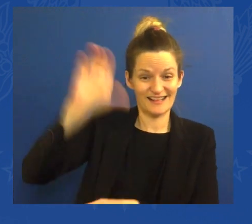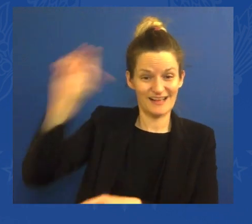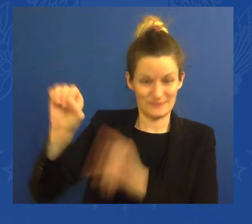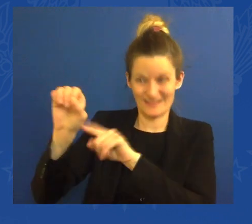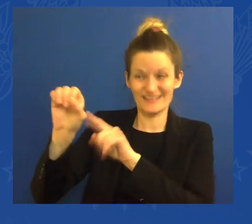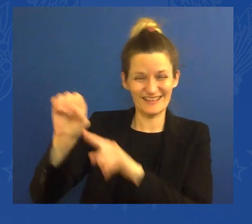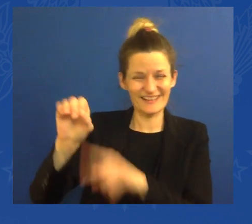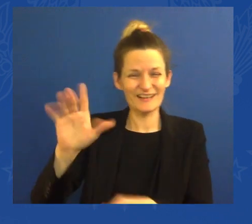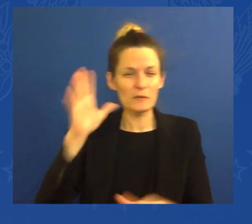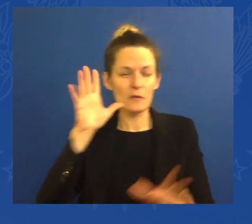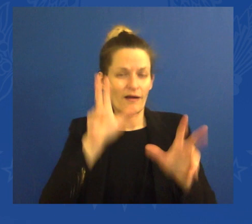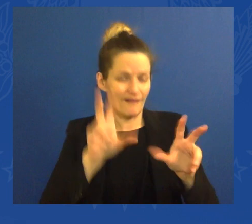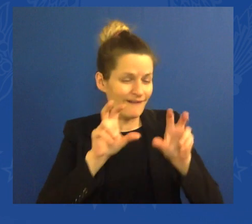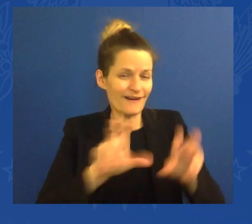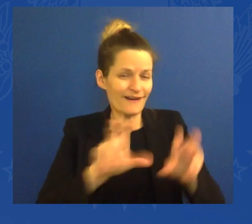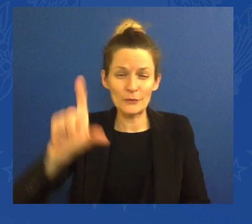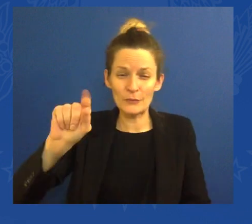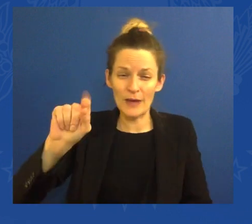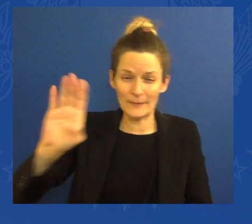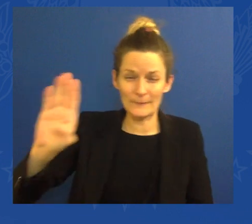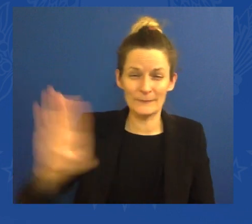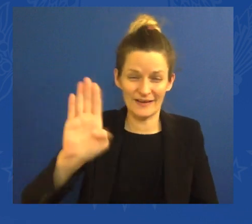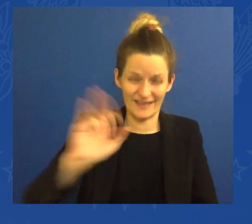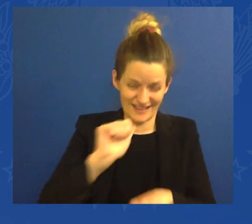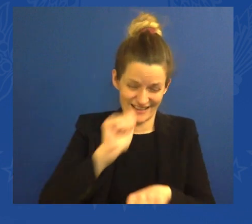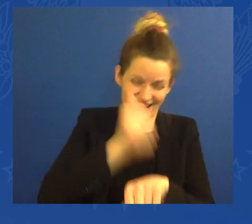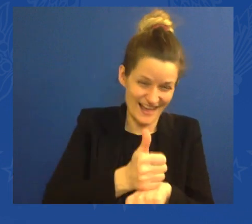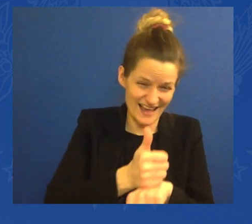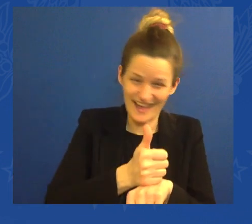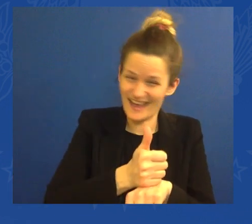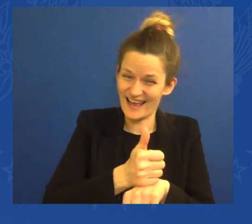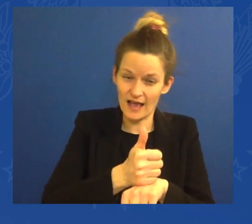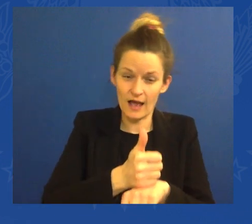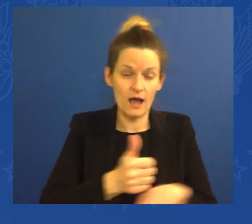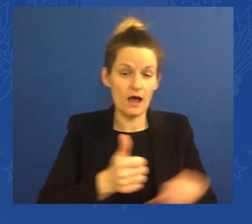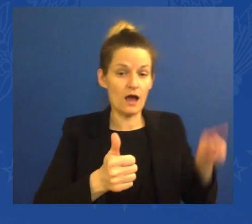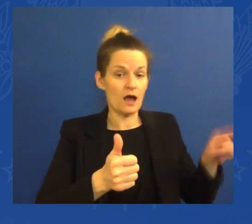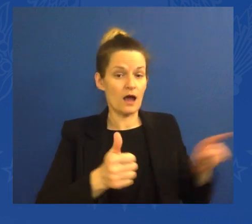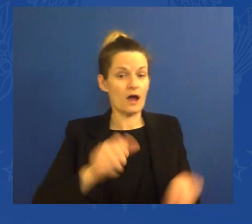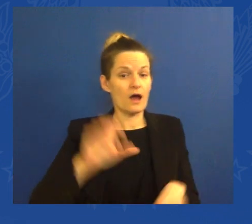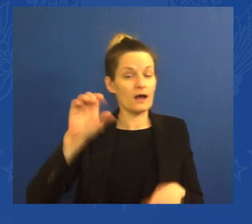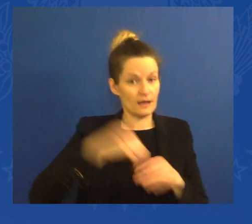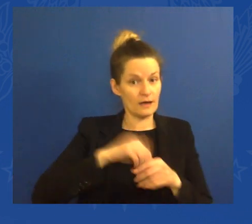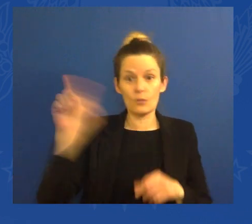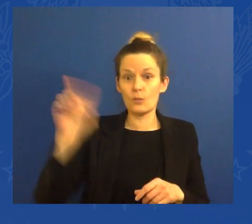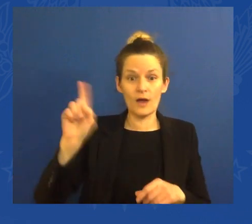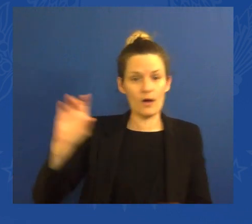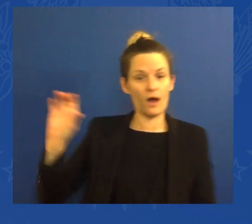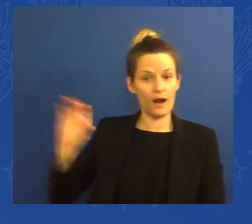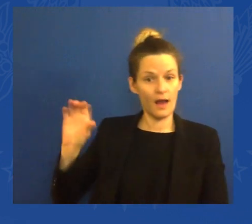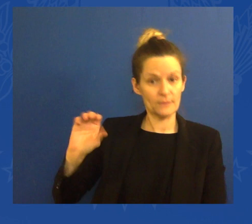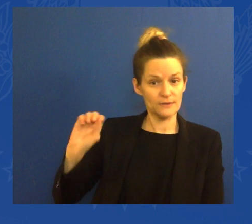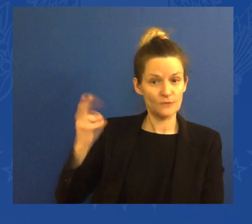up to eight state-of-the-art factories in one place. And by the way, the people that will be working in those factories -- you know what he told me that they're going to --